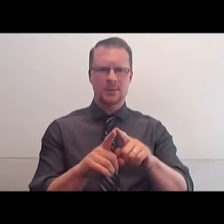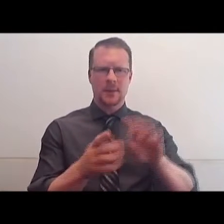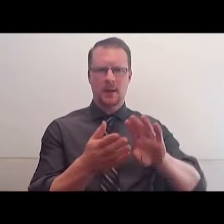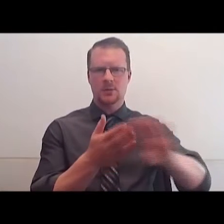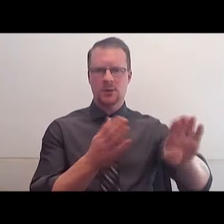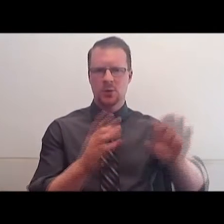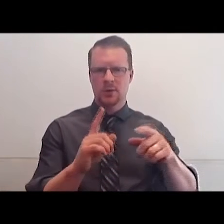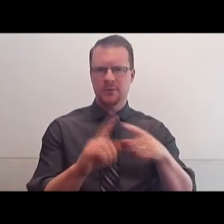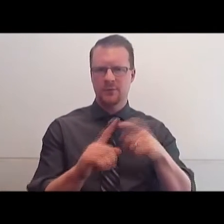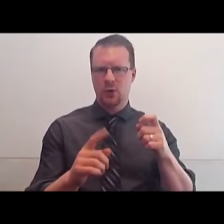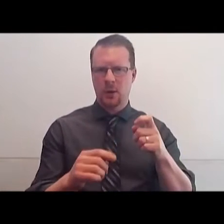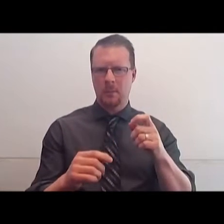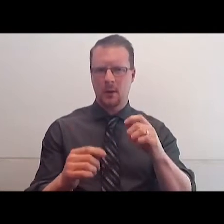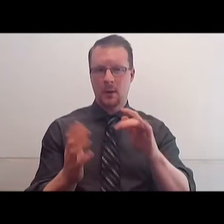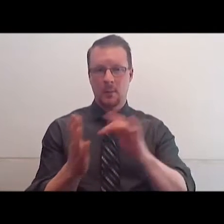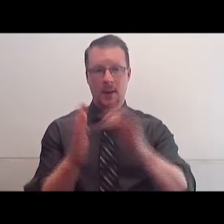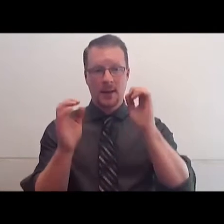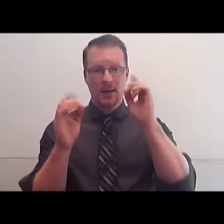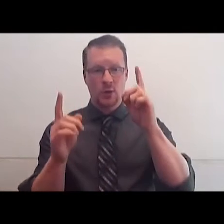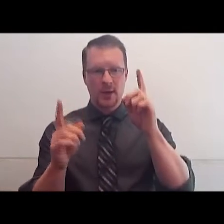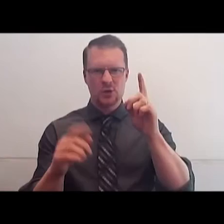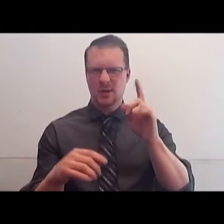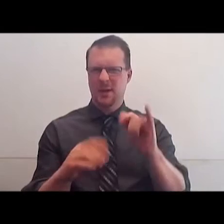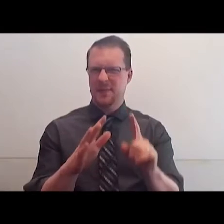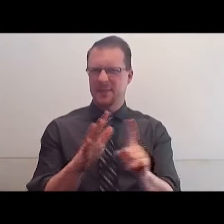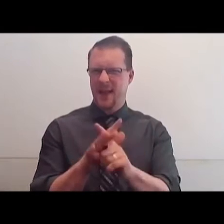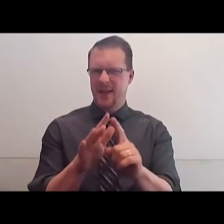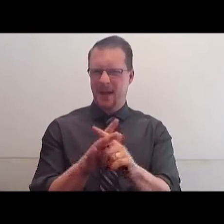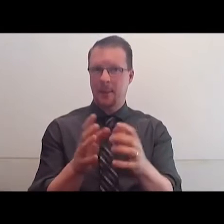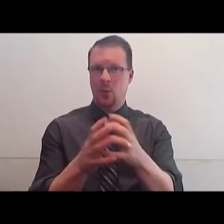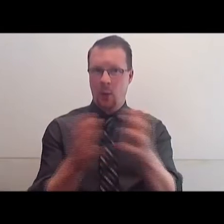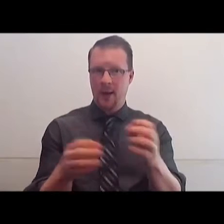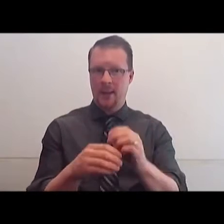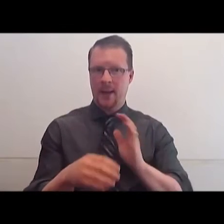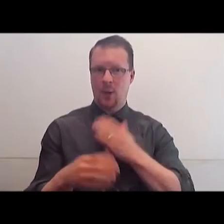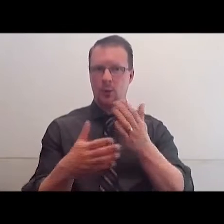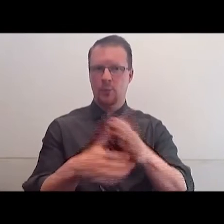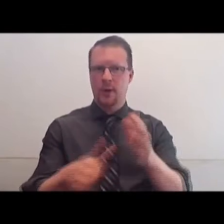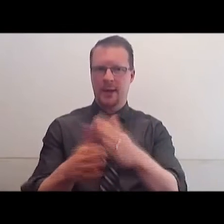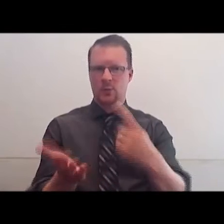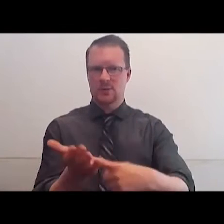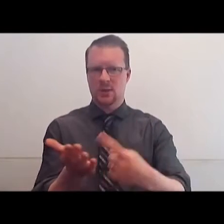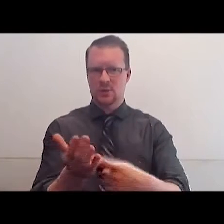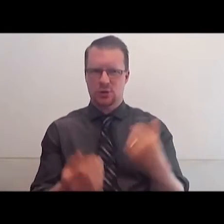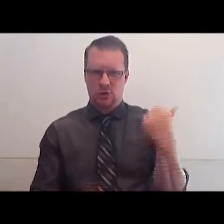have been recognized as marginalized from medical education. And that comes up quite a bit